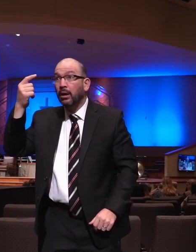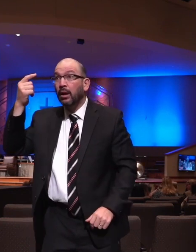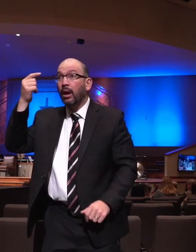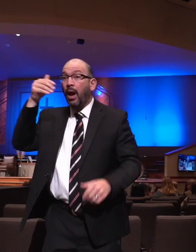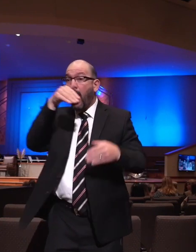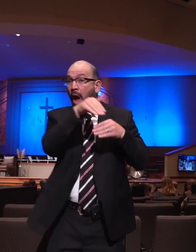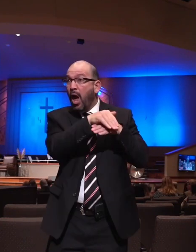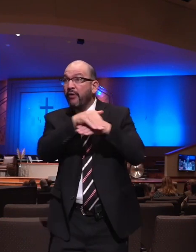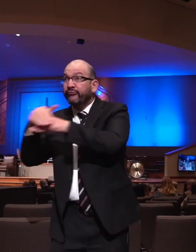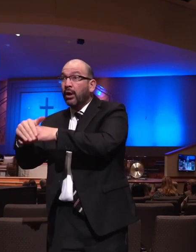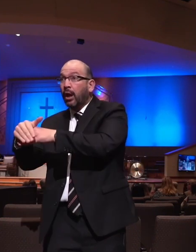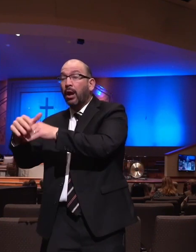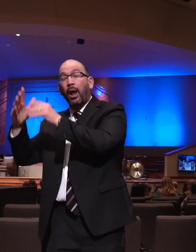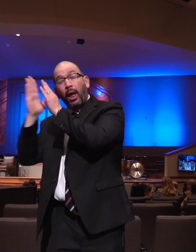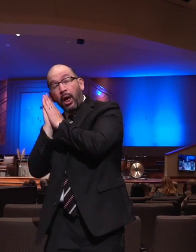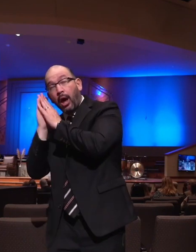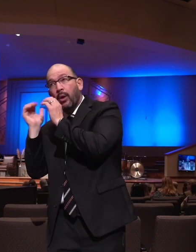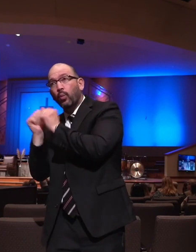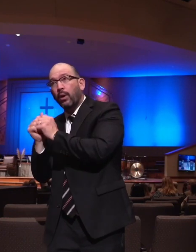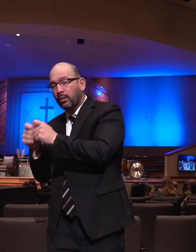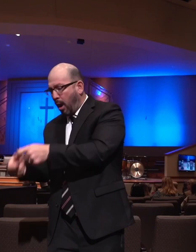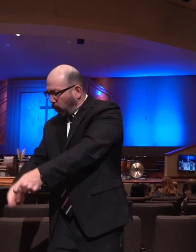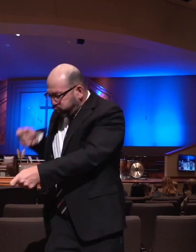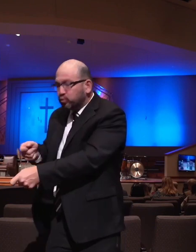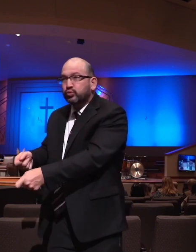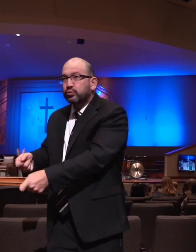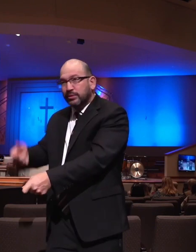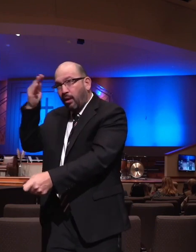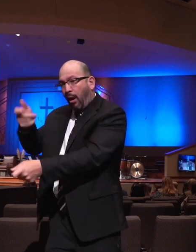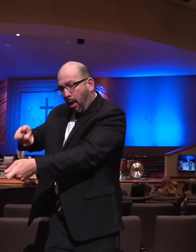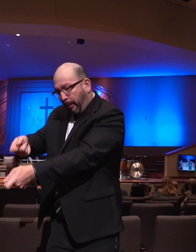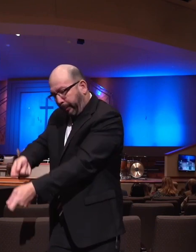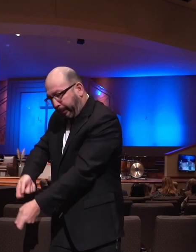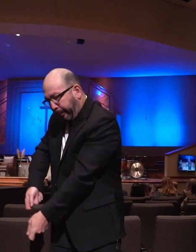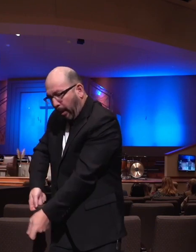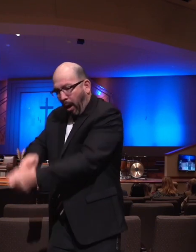I had never cut down more trees I had never raked more pine straw I had never